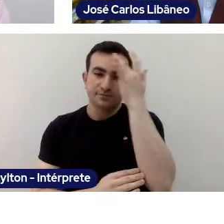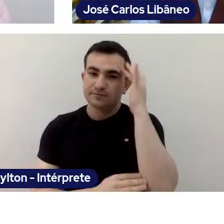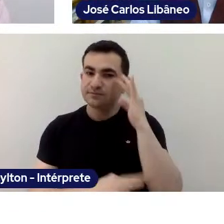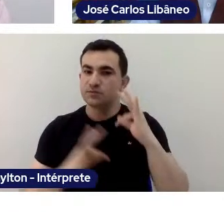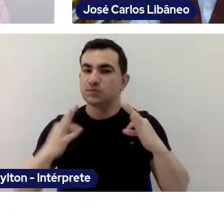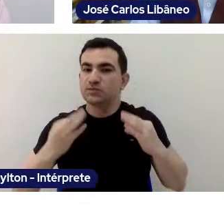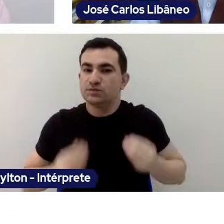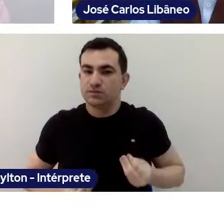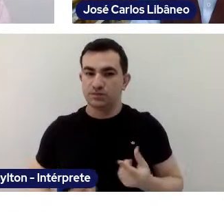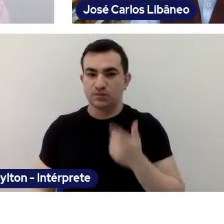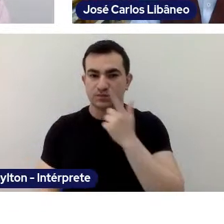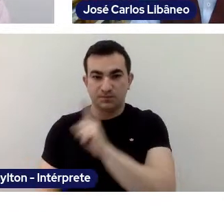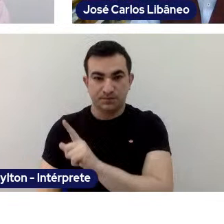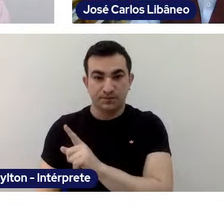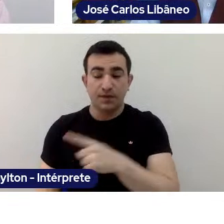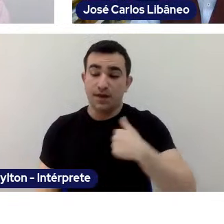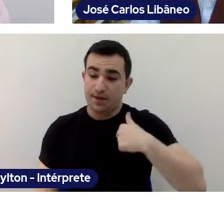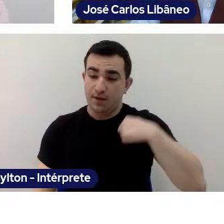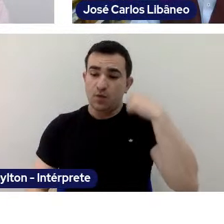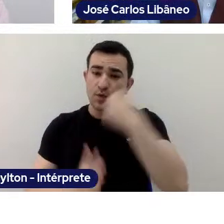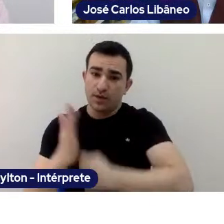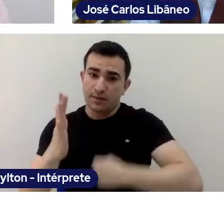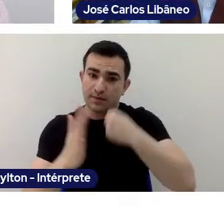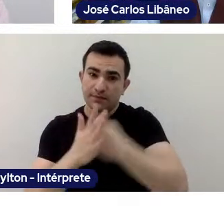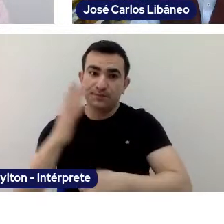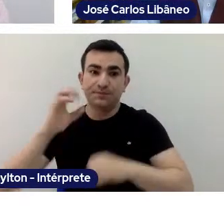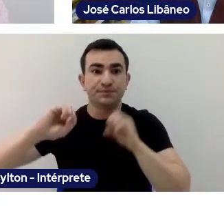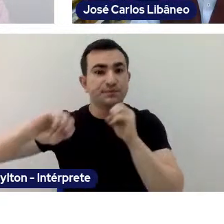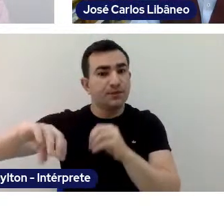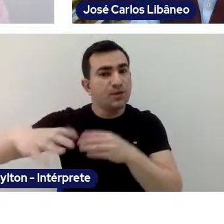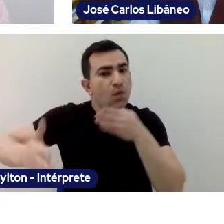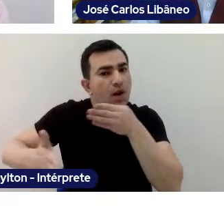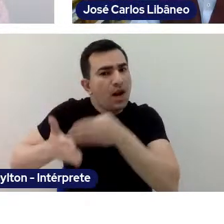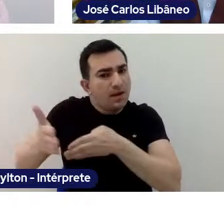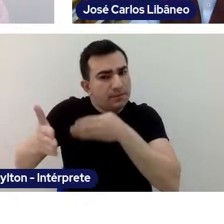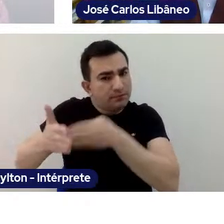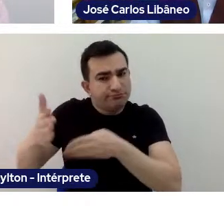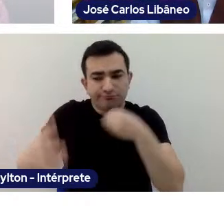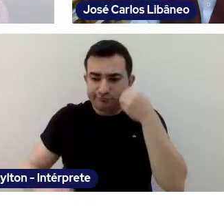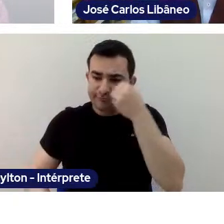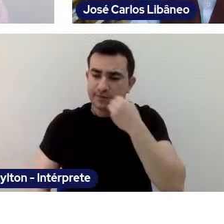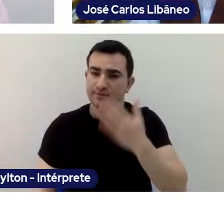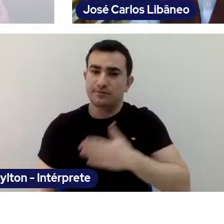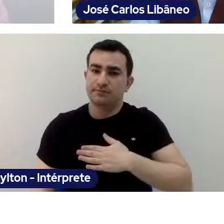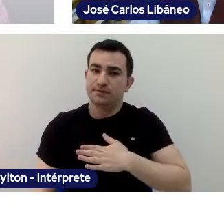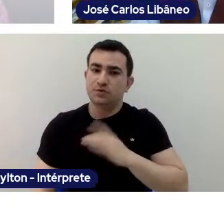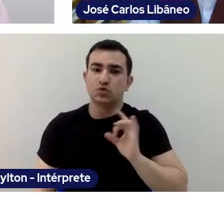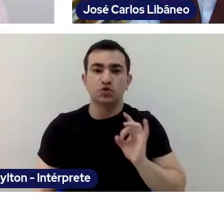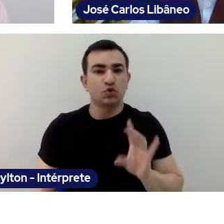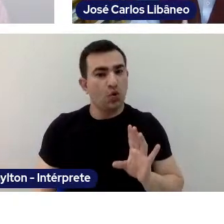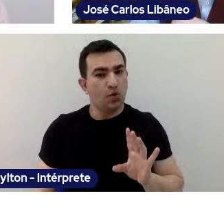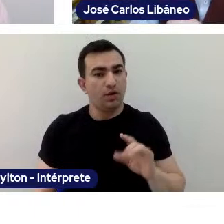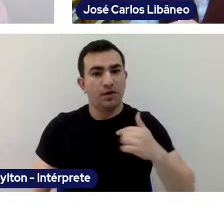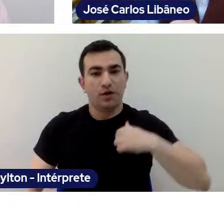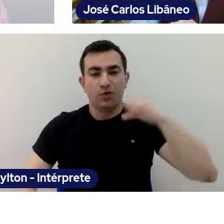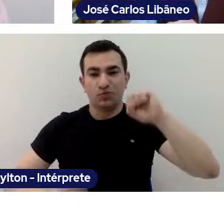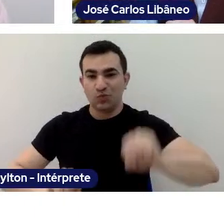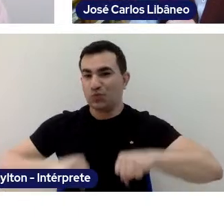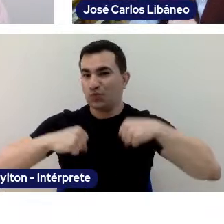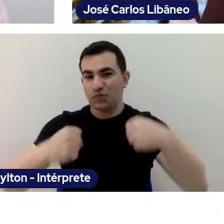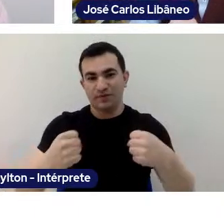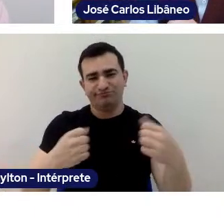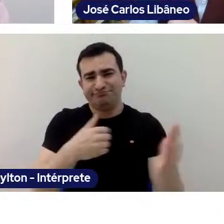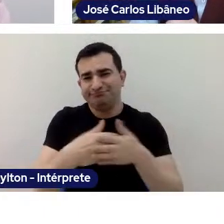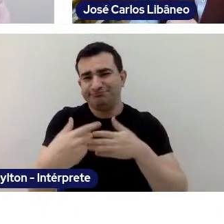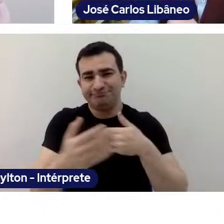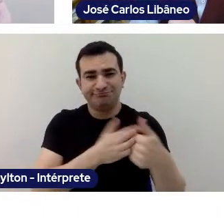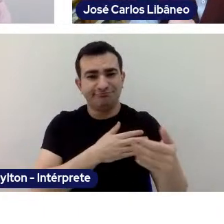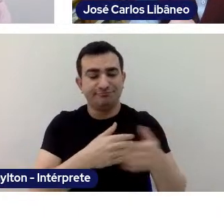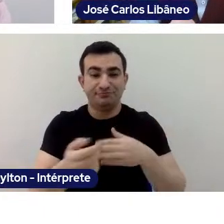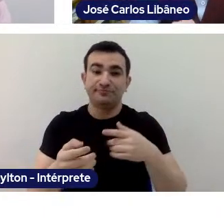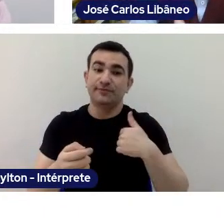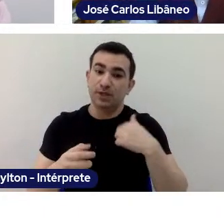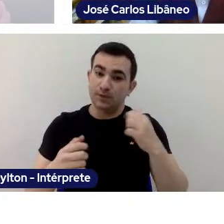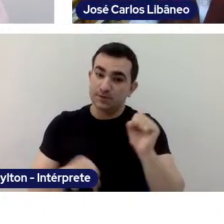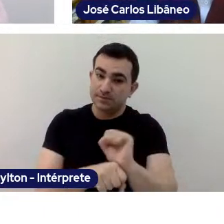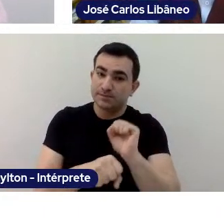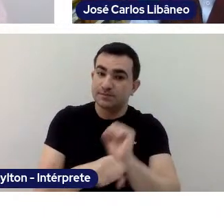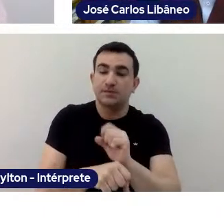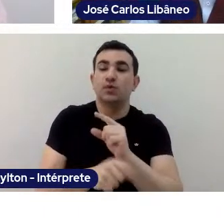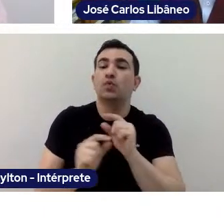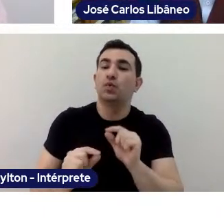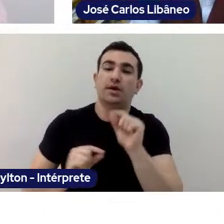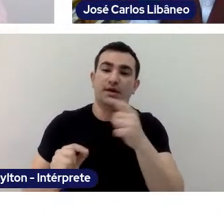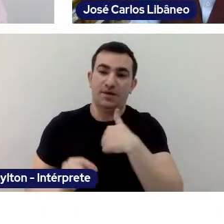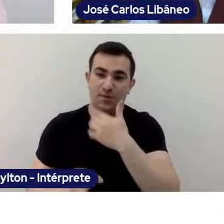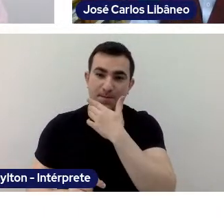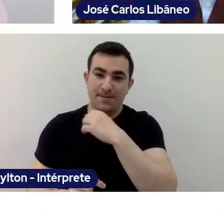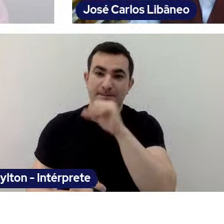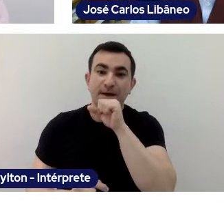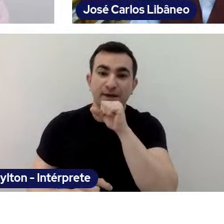So, how can I defend an education that is limited to my experience? I may fight however much for education but my expectations as a parent is for my kid to have the opportunity to do even more.